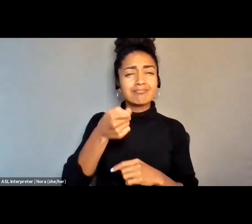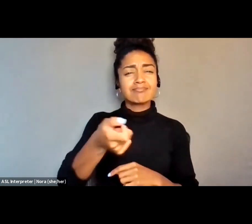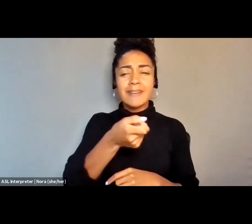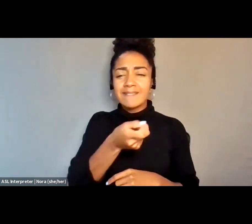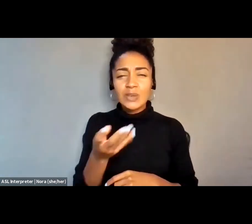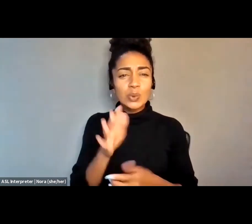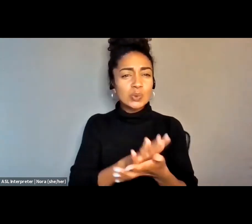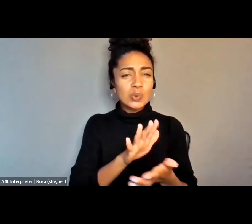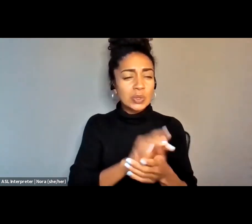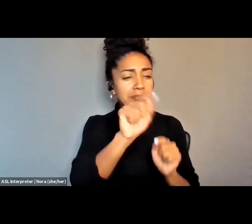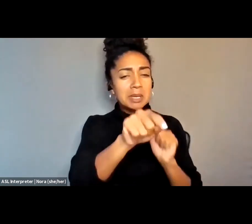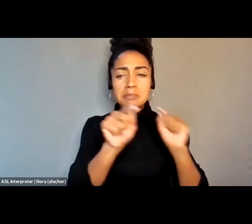Many girls my age dropped out, married off, or could not continue with school because of